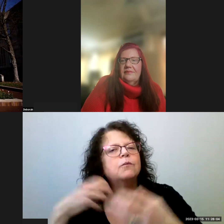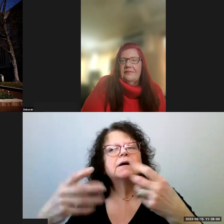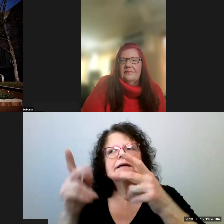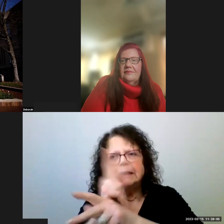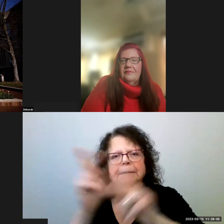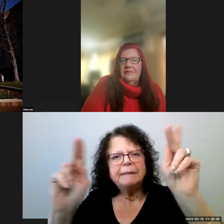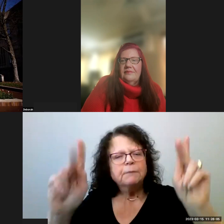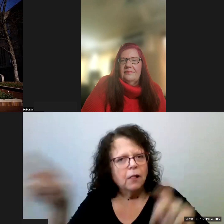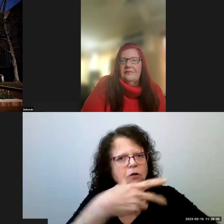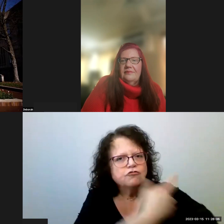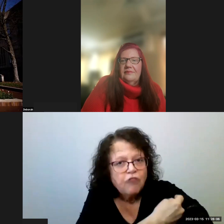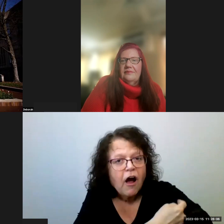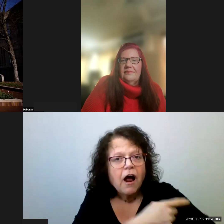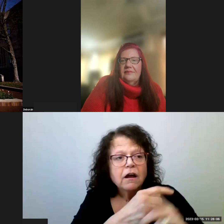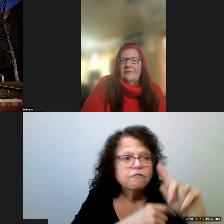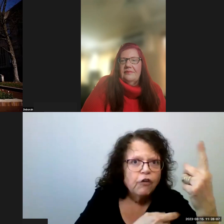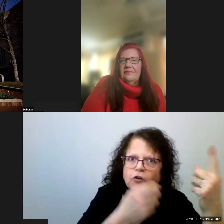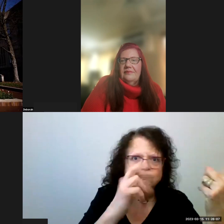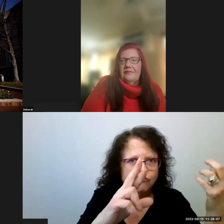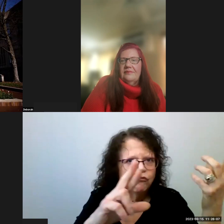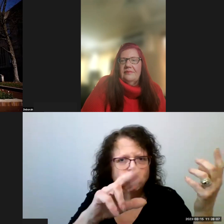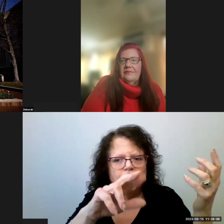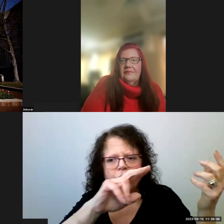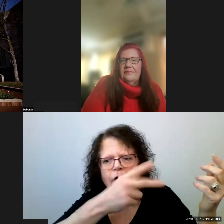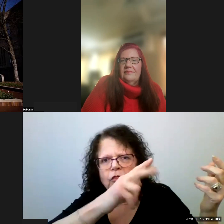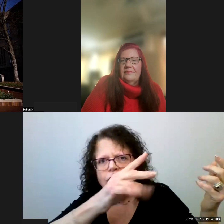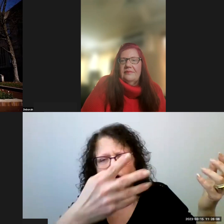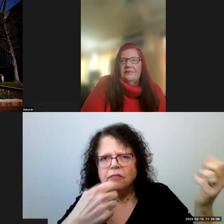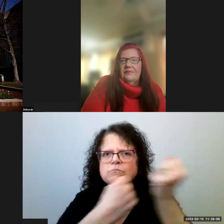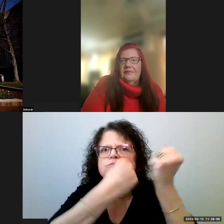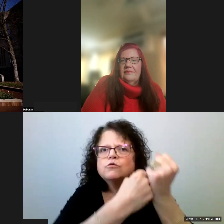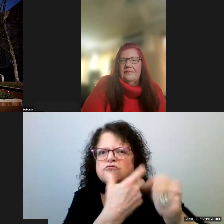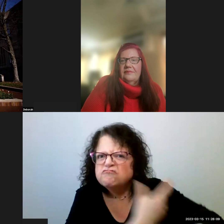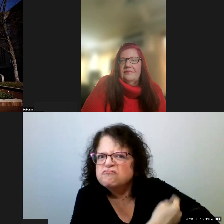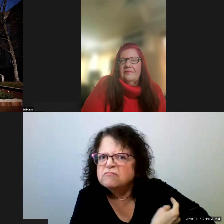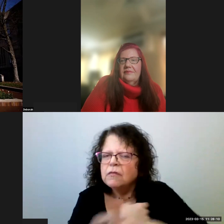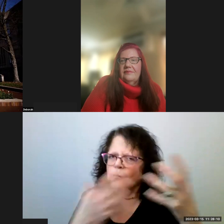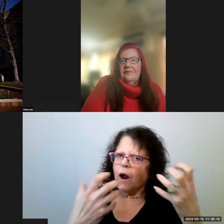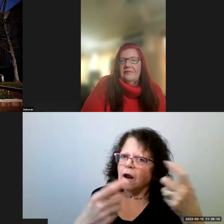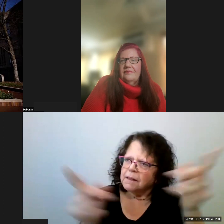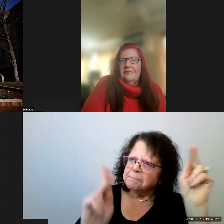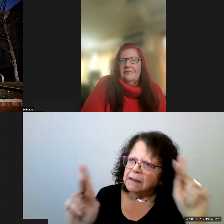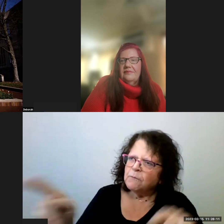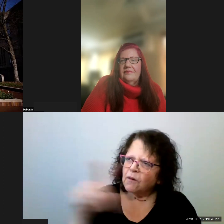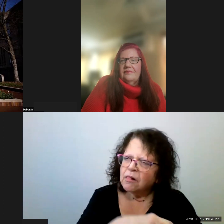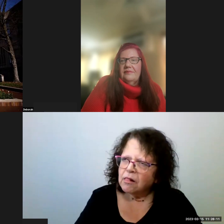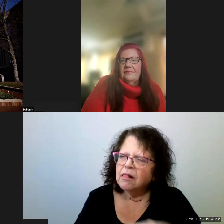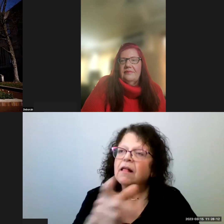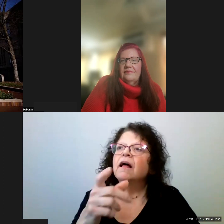them because we have to see what happens if when they do stop the -- the emergency expires.